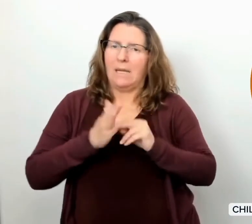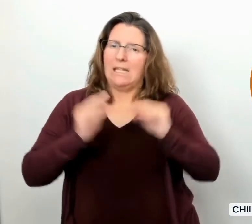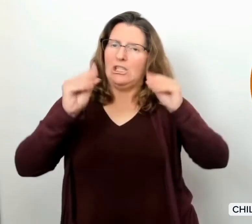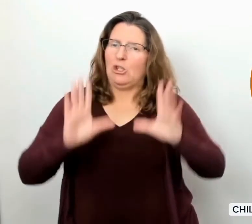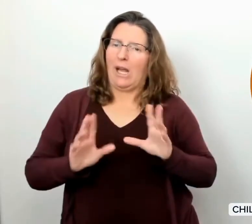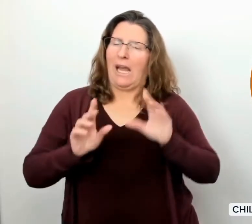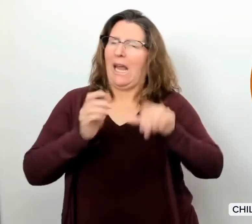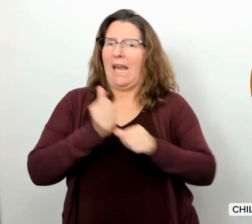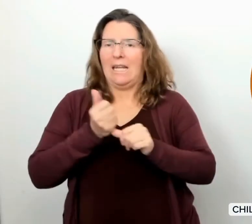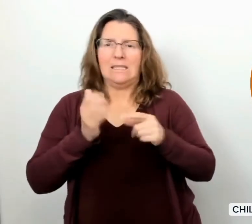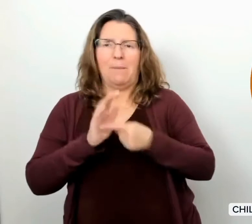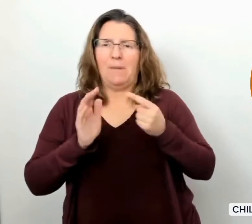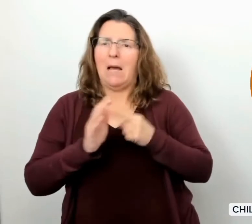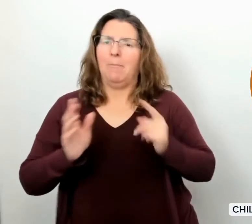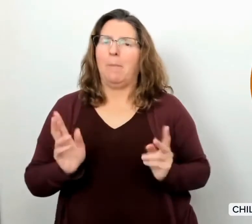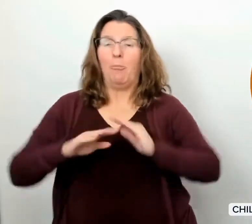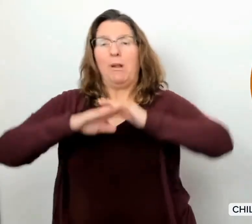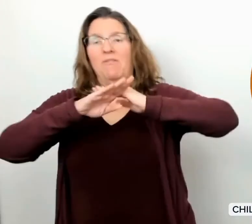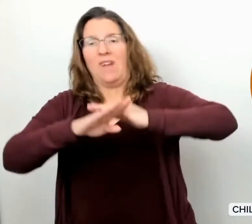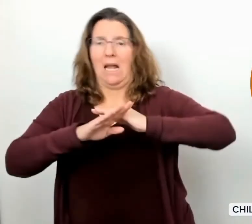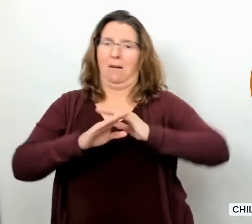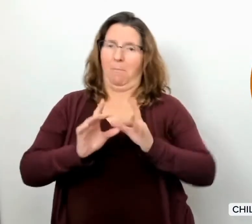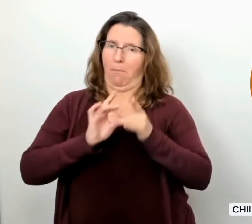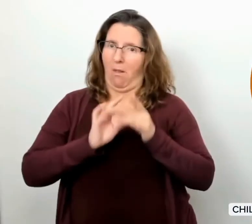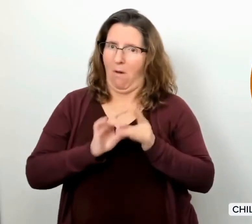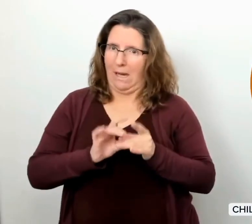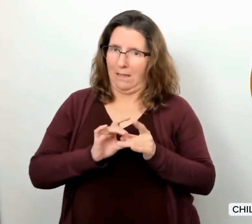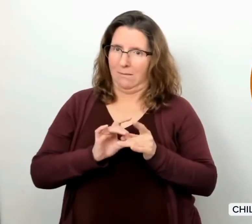Often it has the opposite effect.